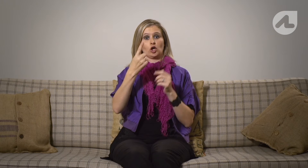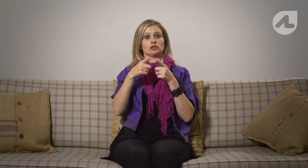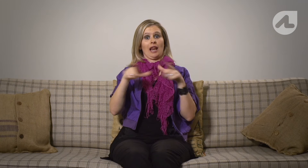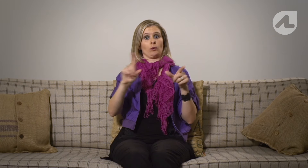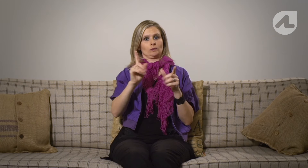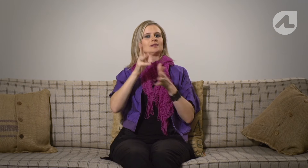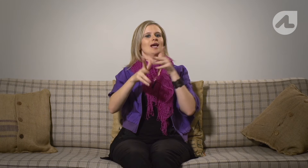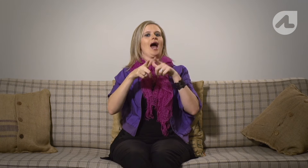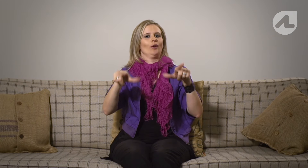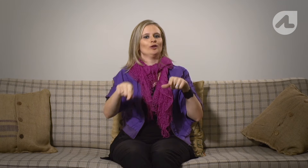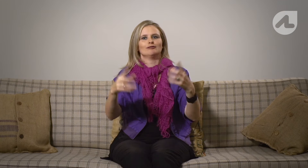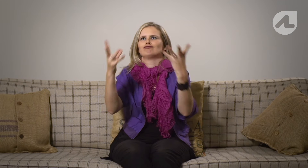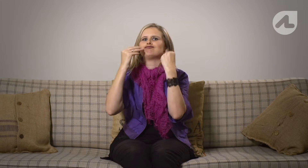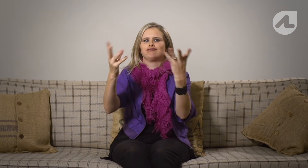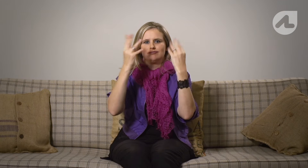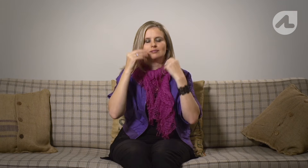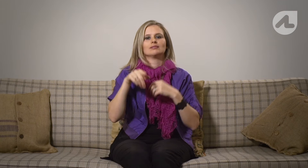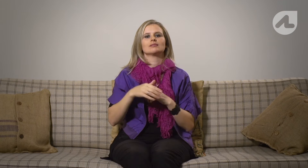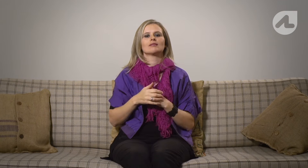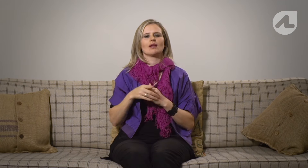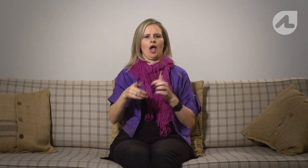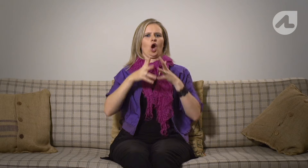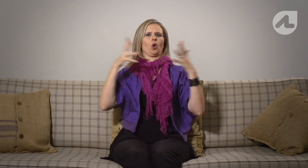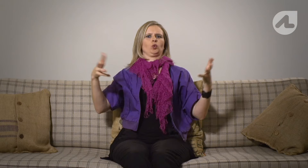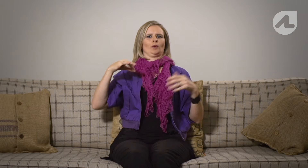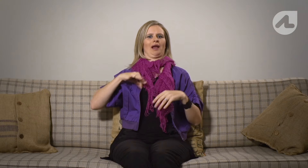Their first language is sign language. They're really talking in it.